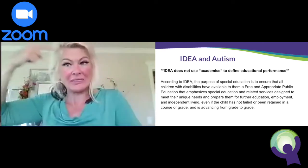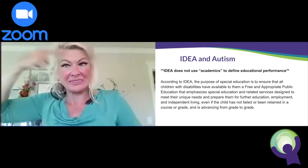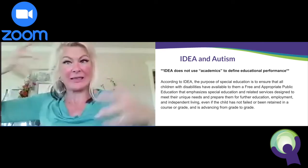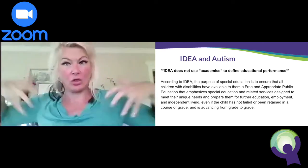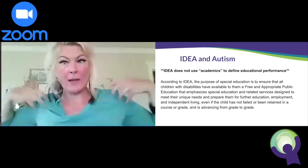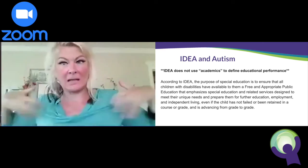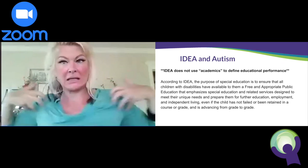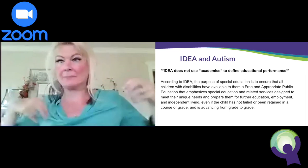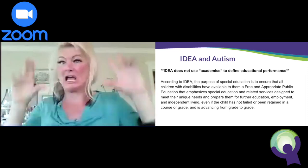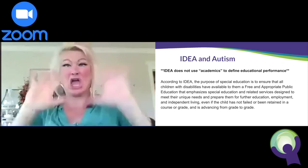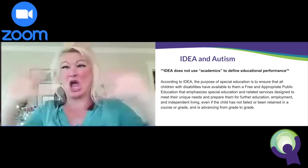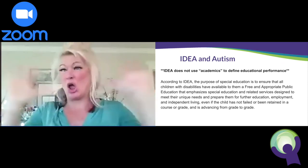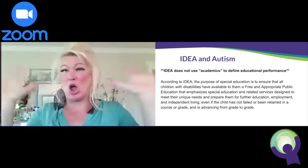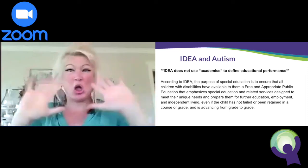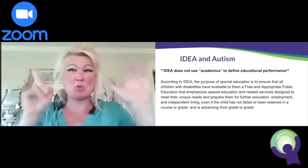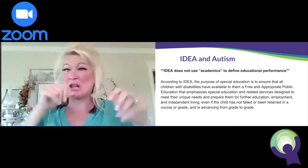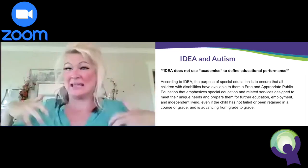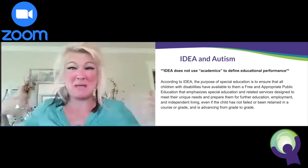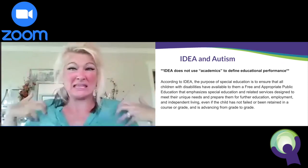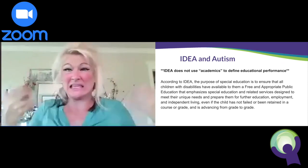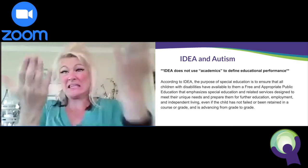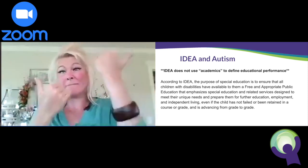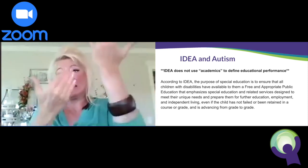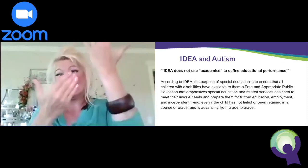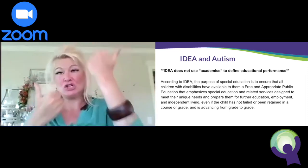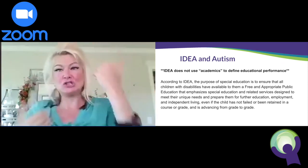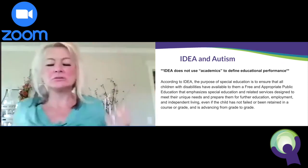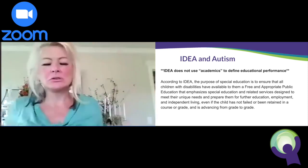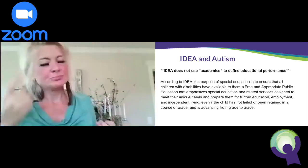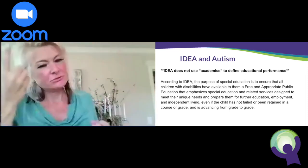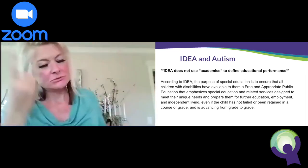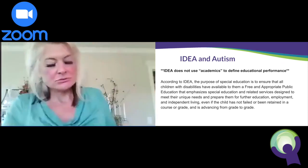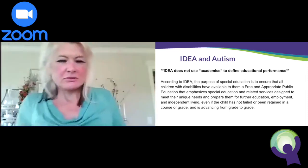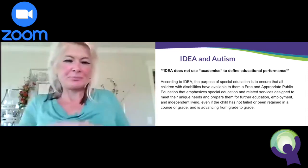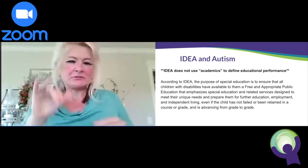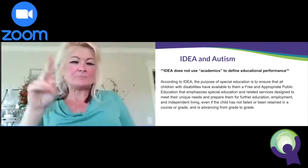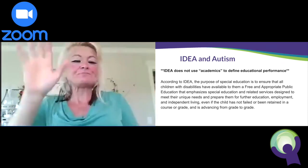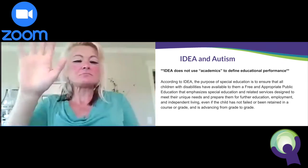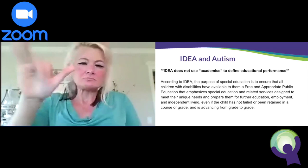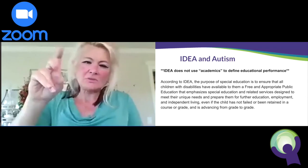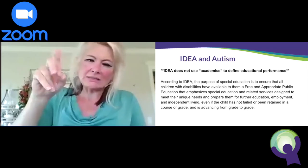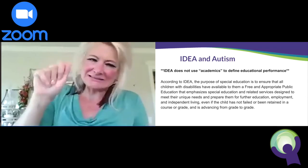was signing like "have fun like a monkey" I was like, "No wait. You're not a monkey! Come back down here!"